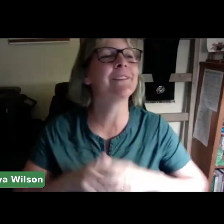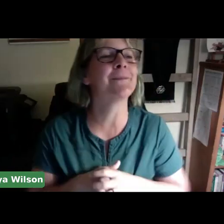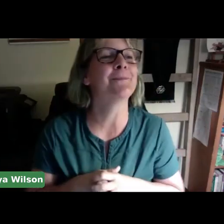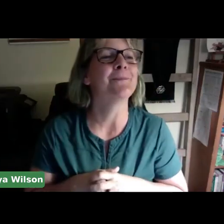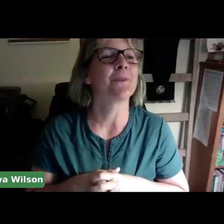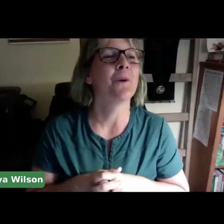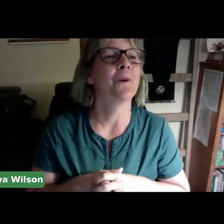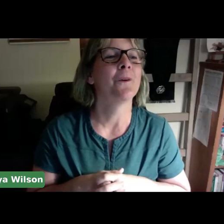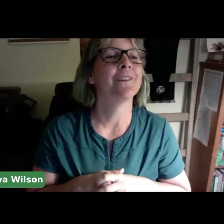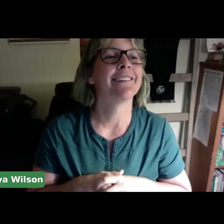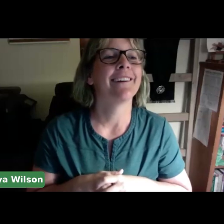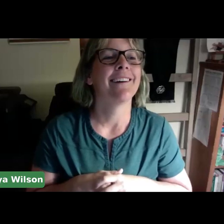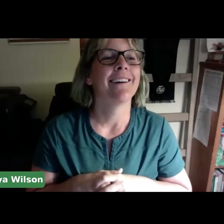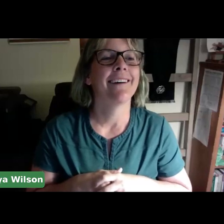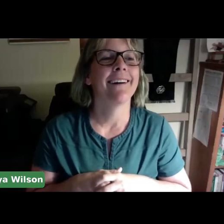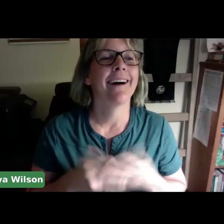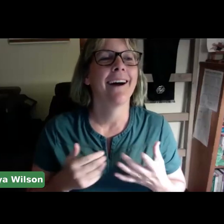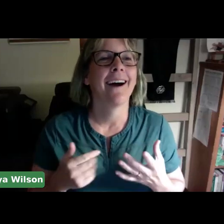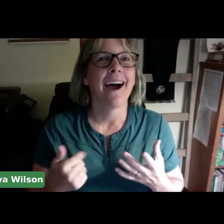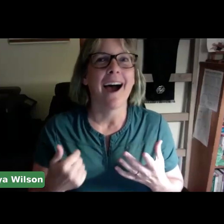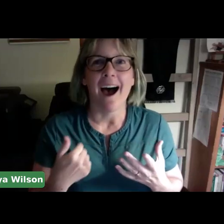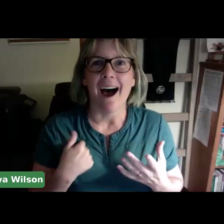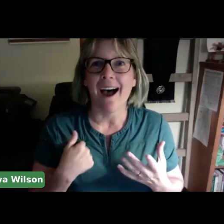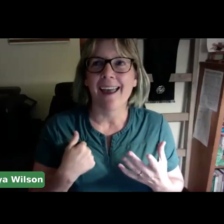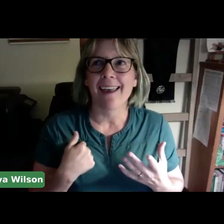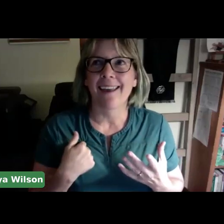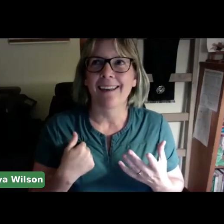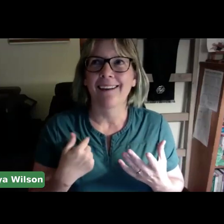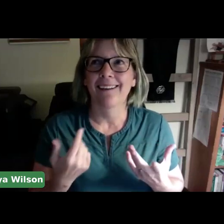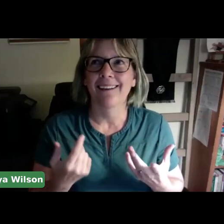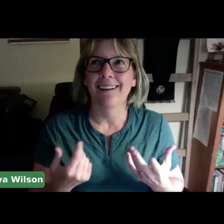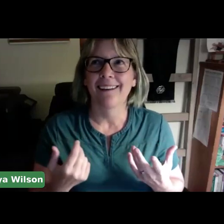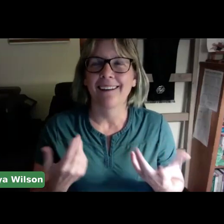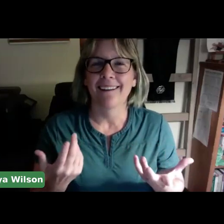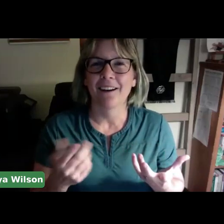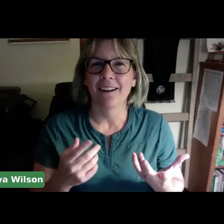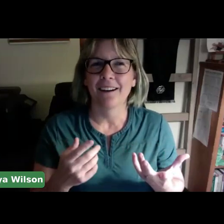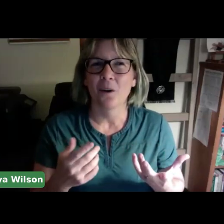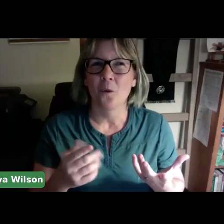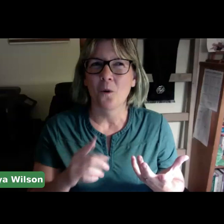of these future goals of being in the outdoors and having those great experiences.